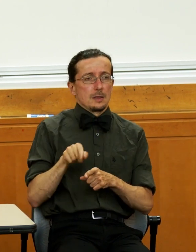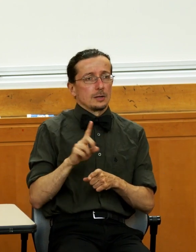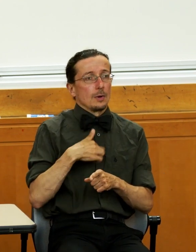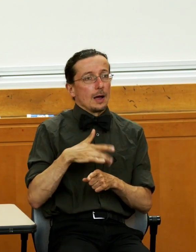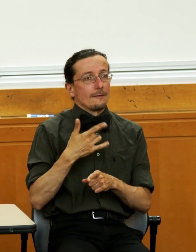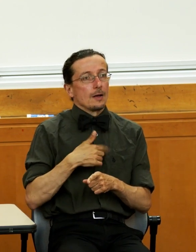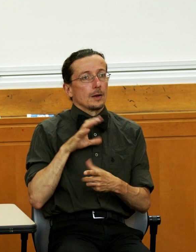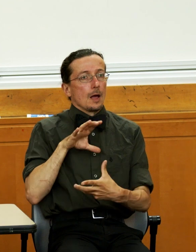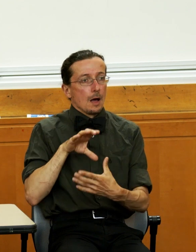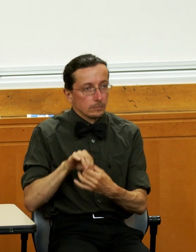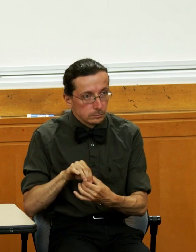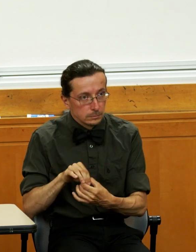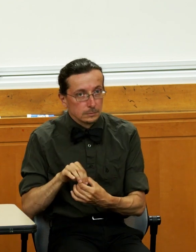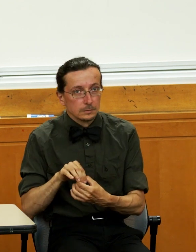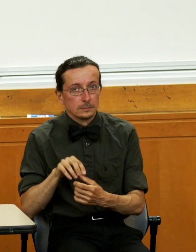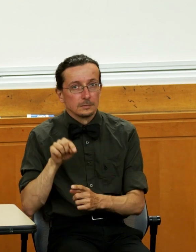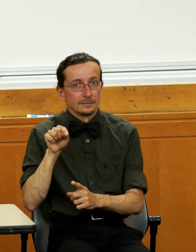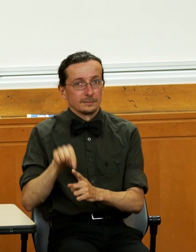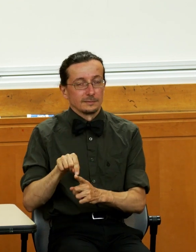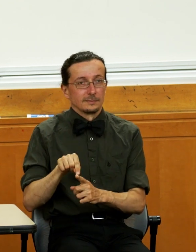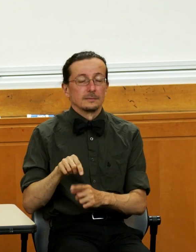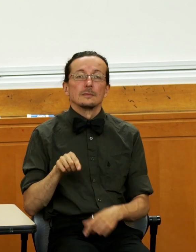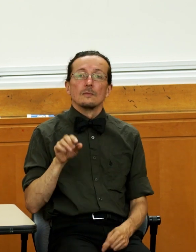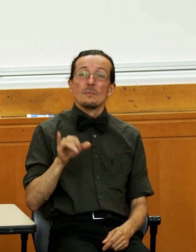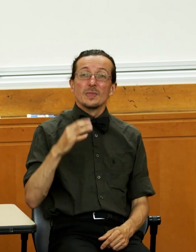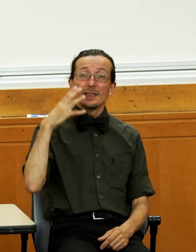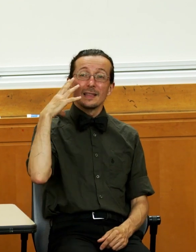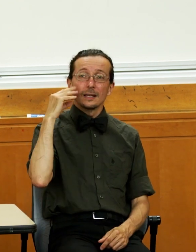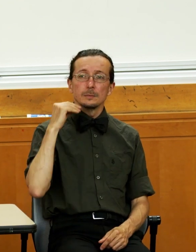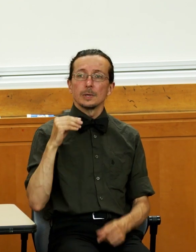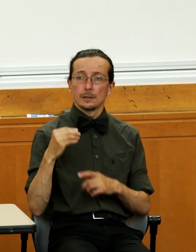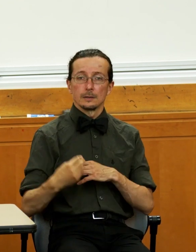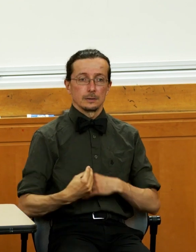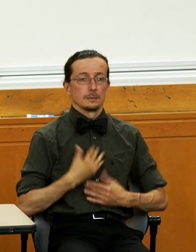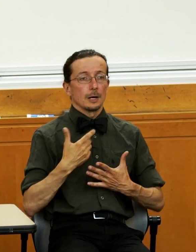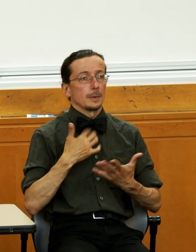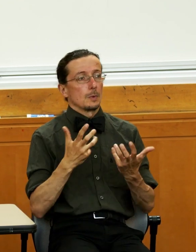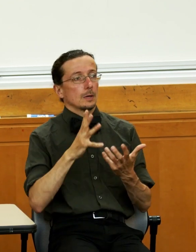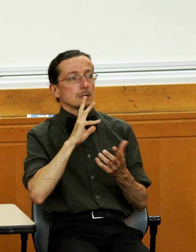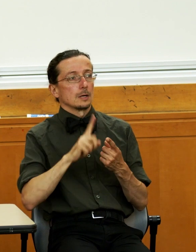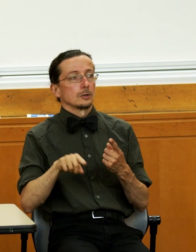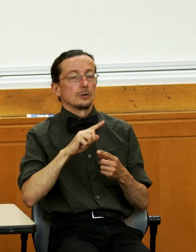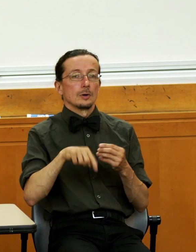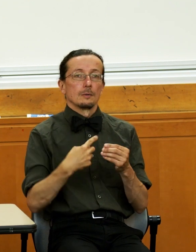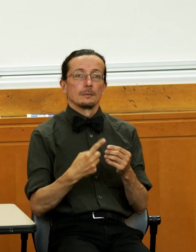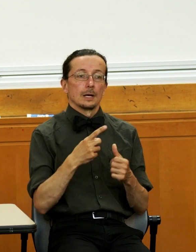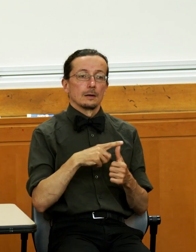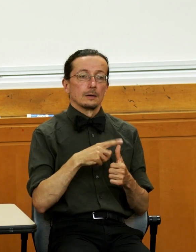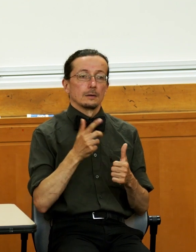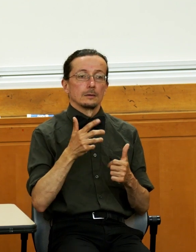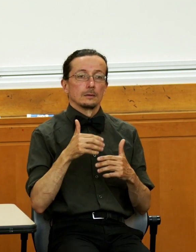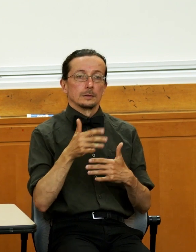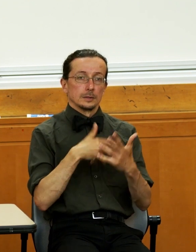truly belonged. That experience led me to want to talk to you about, one, social justice movement